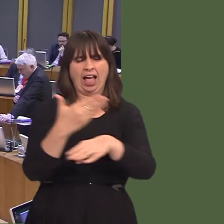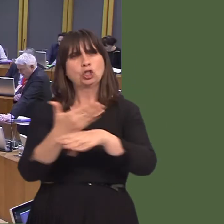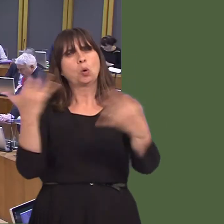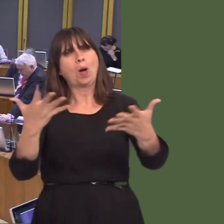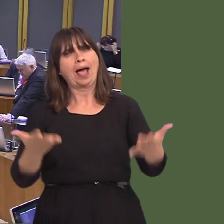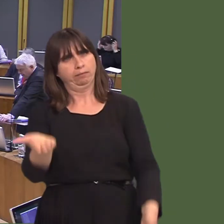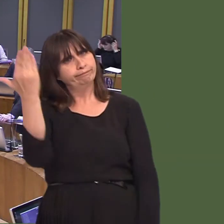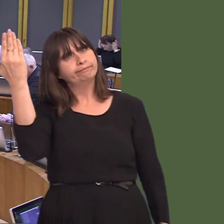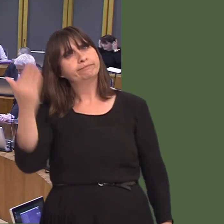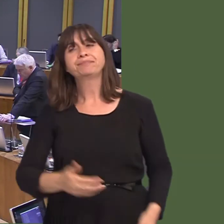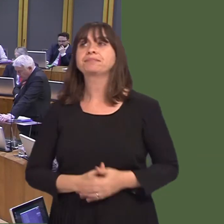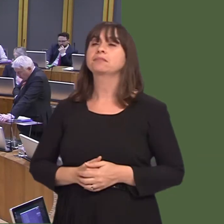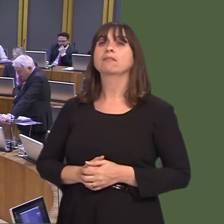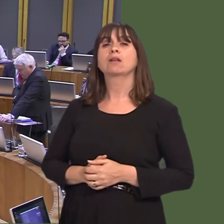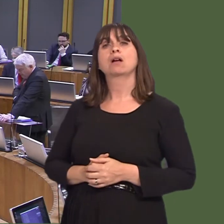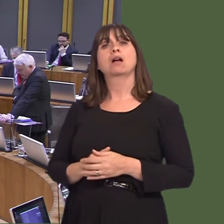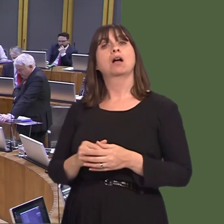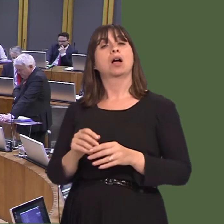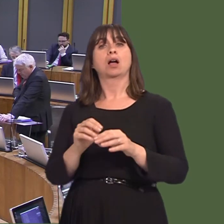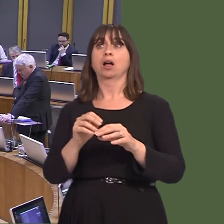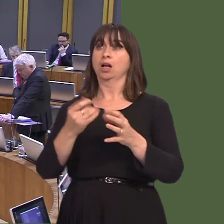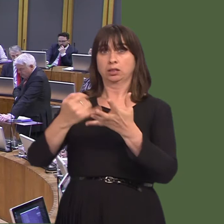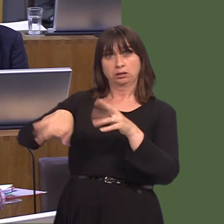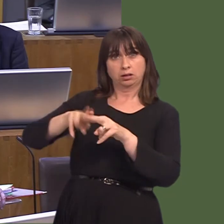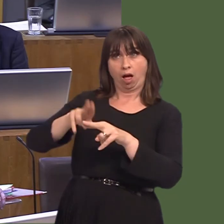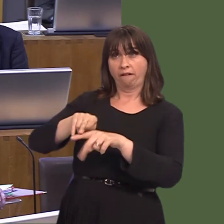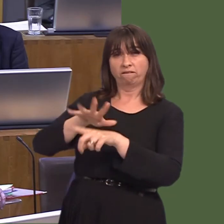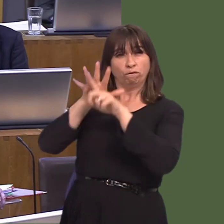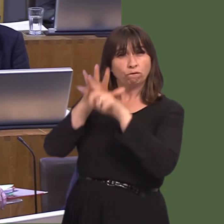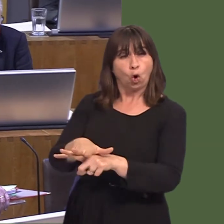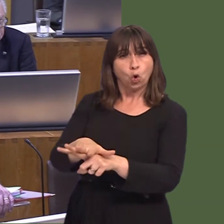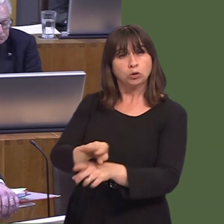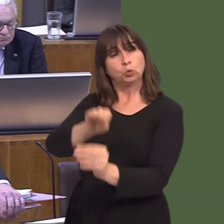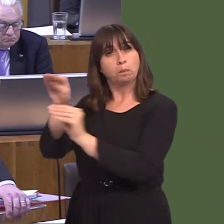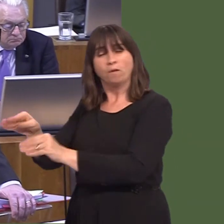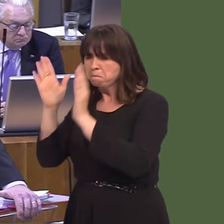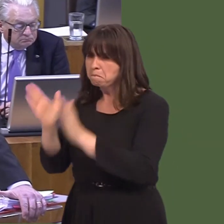Carwyn Jones AM: Well, can I say that no member of staff will be forced to move to the independent sector.